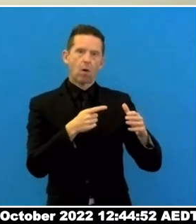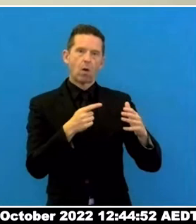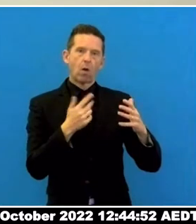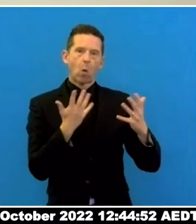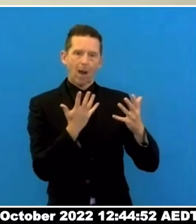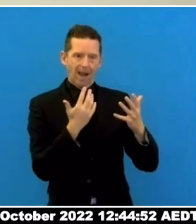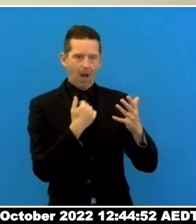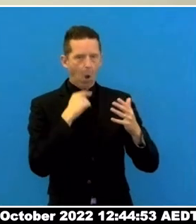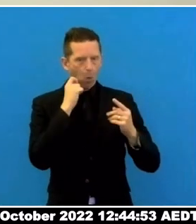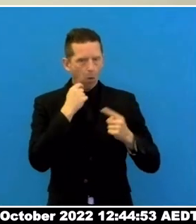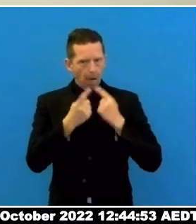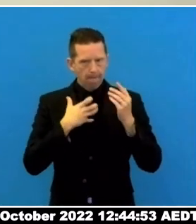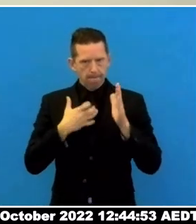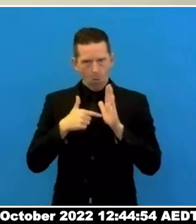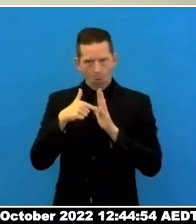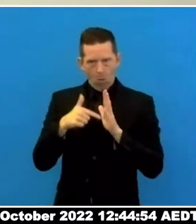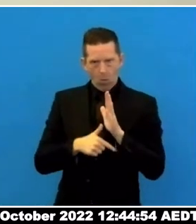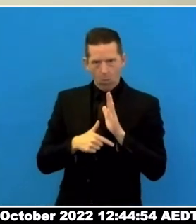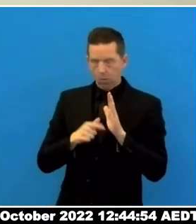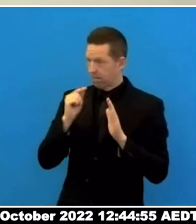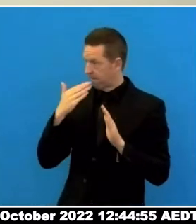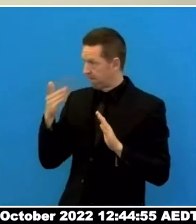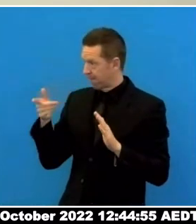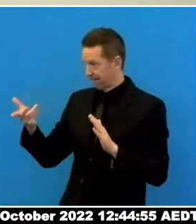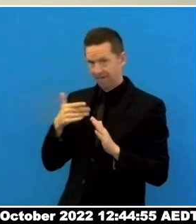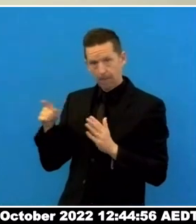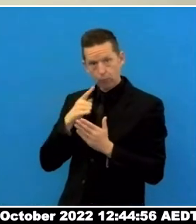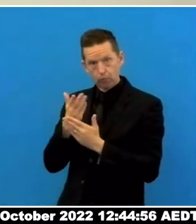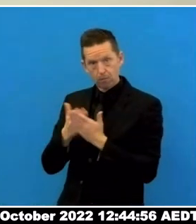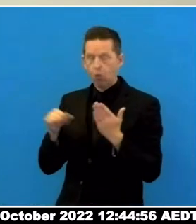and much more detail. Can you provide that for us. Thank you. I'm happy to provide that as well.